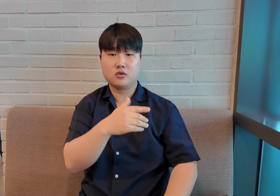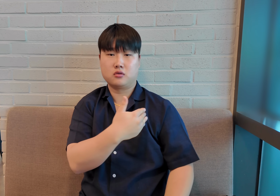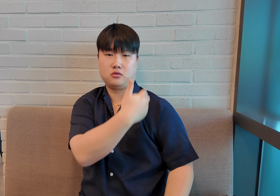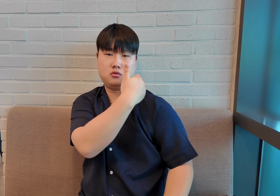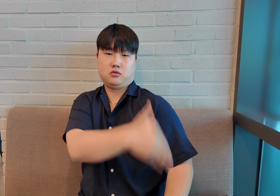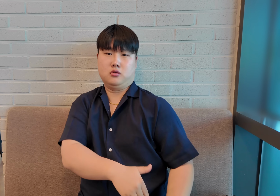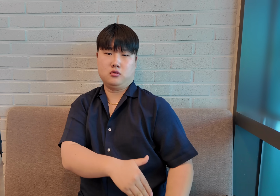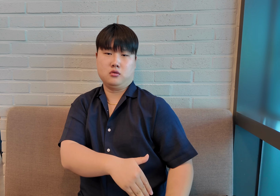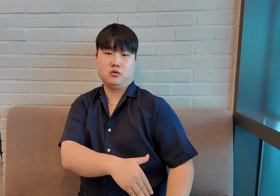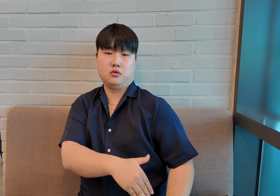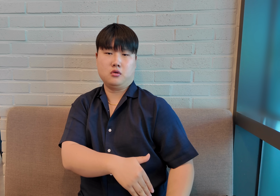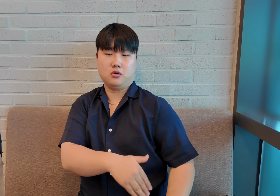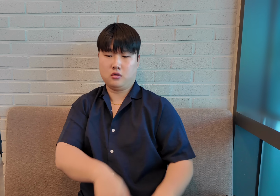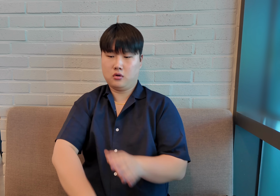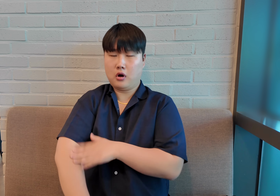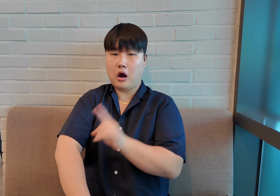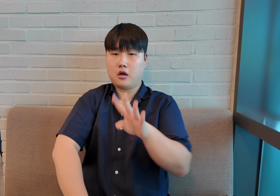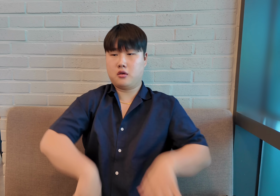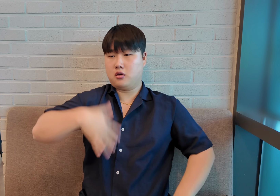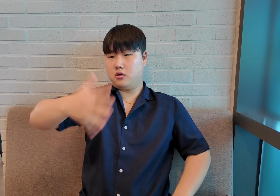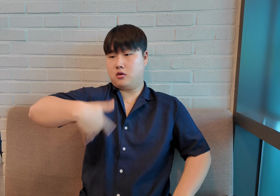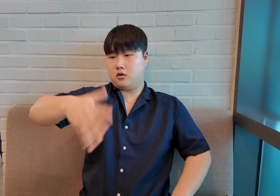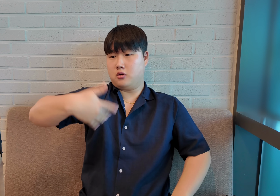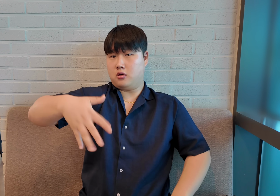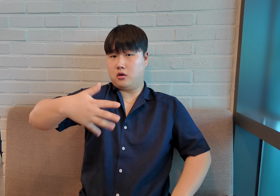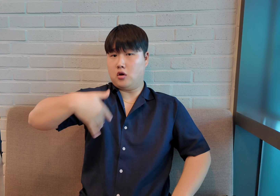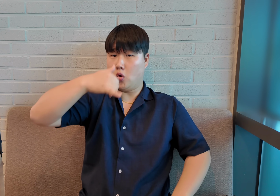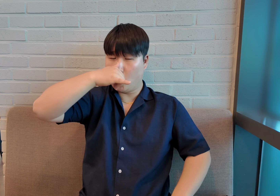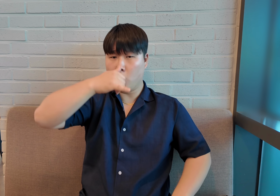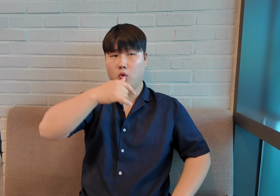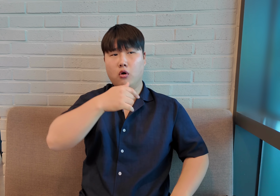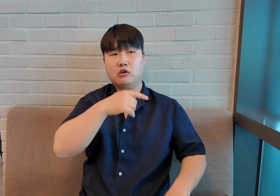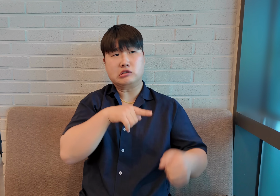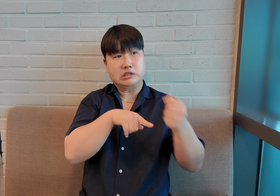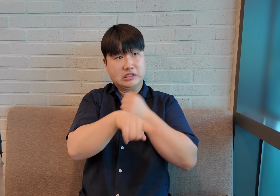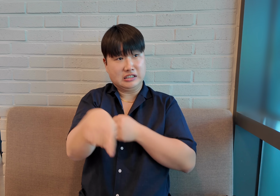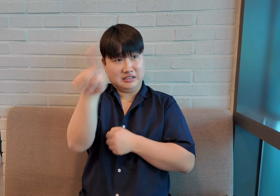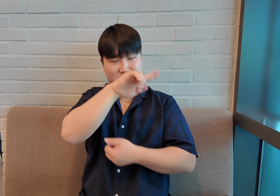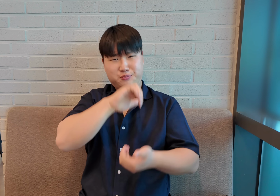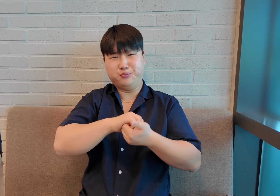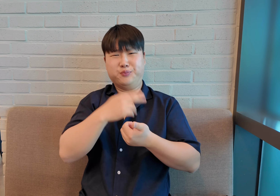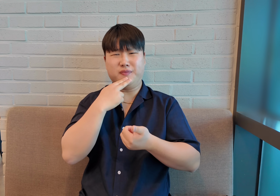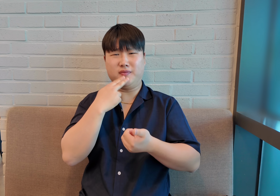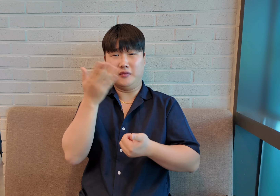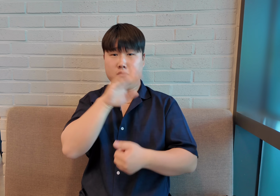There is a deaf person who has no arm, but he uses one hand to sign language. So there are no restrictions, and